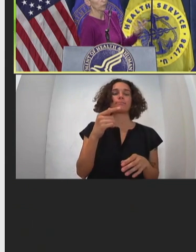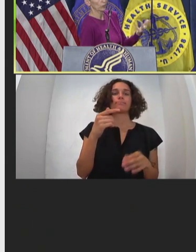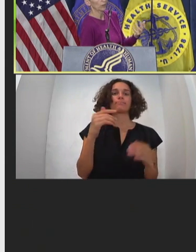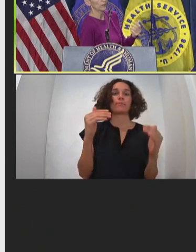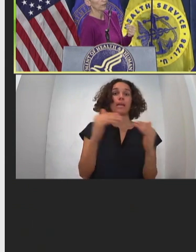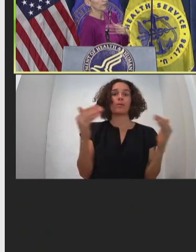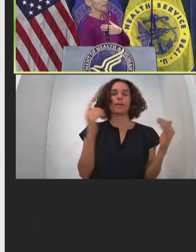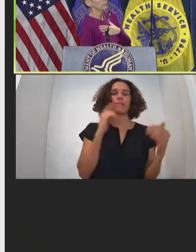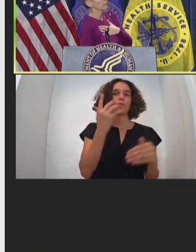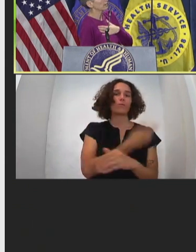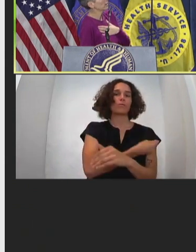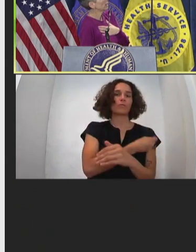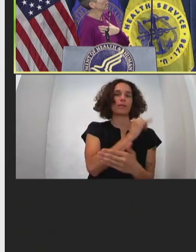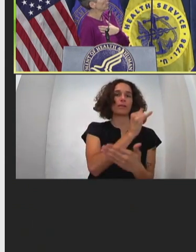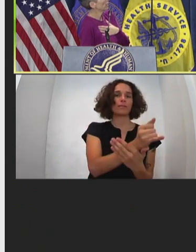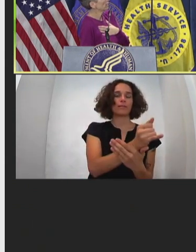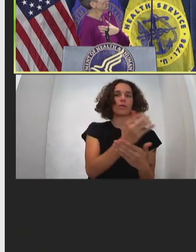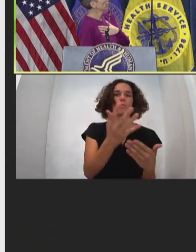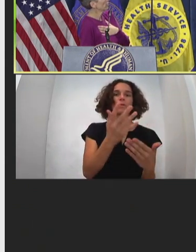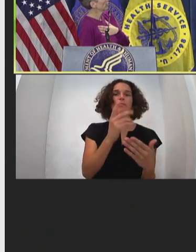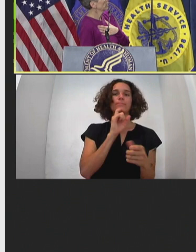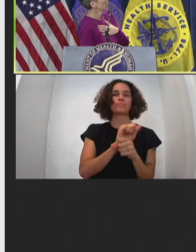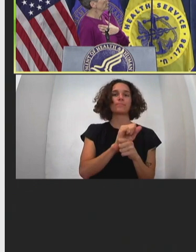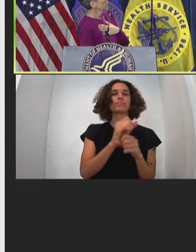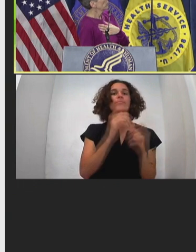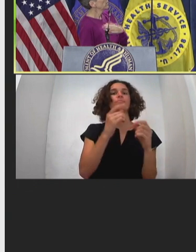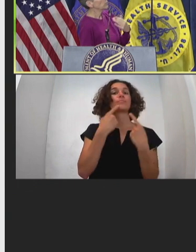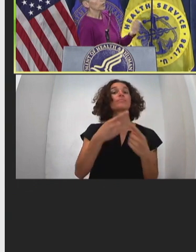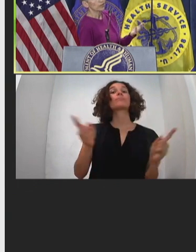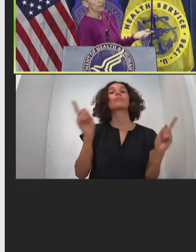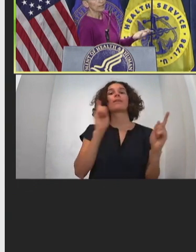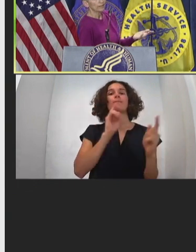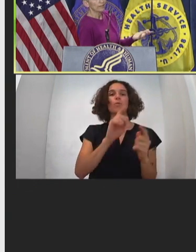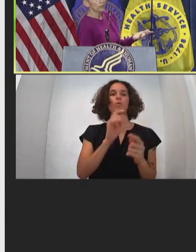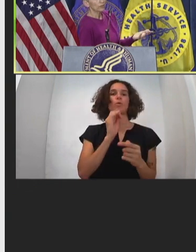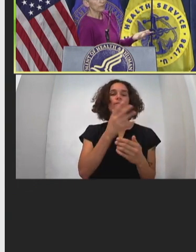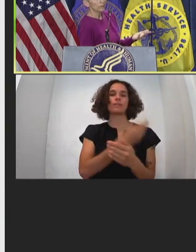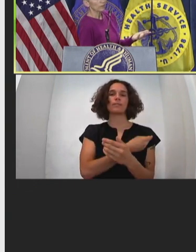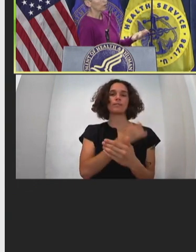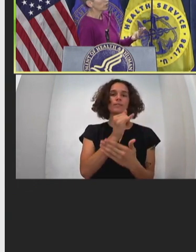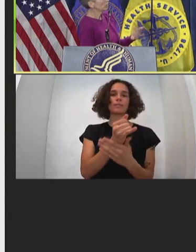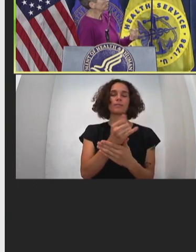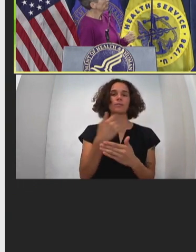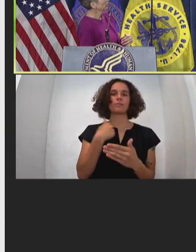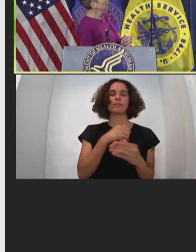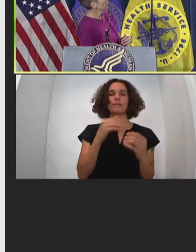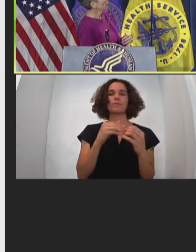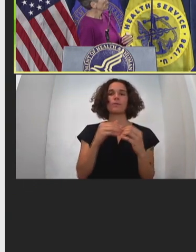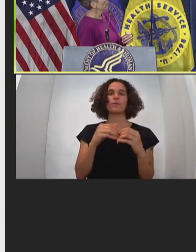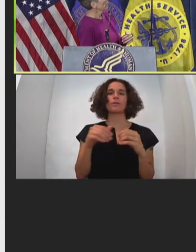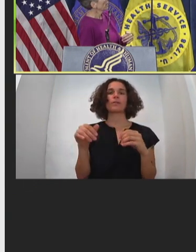drives effective vaccine equity interventions. We need more standardization of methodologies,